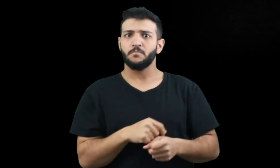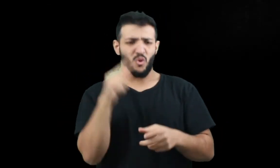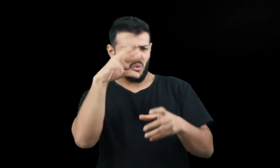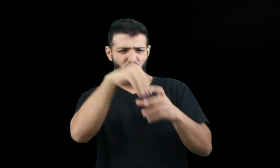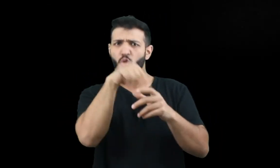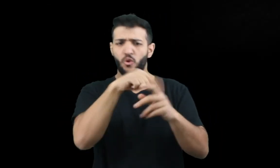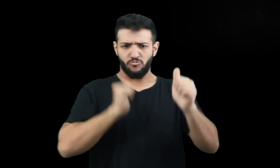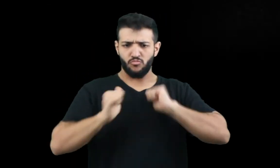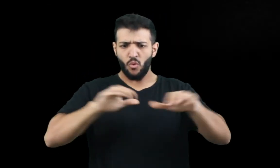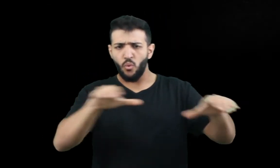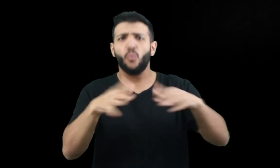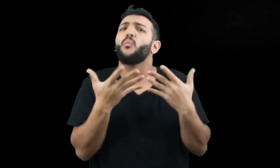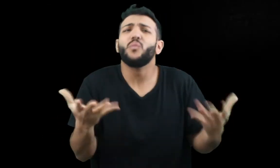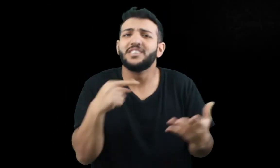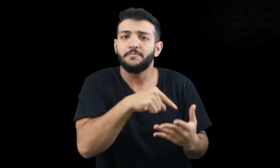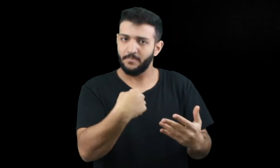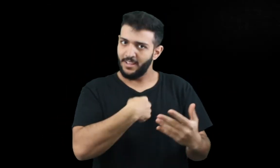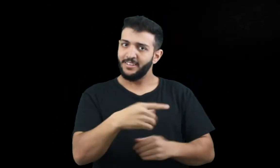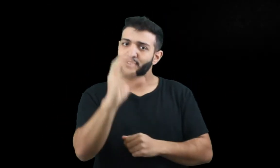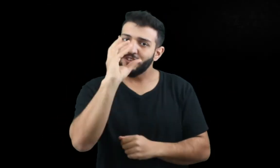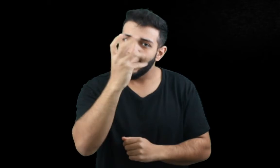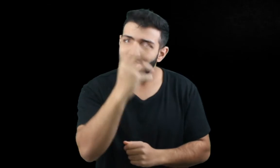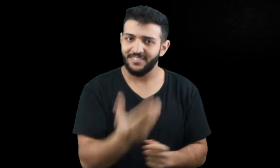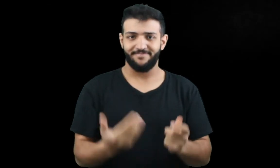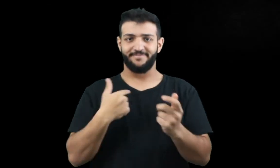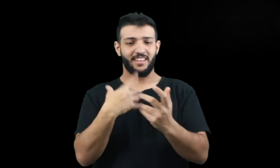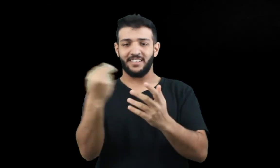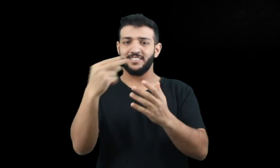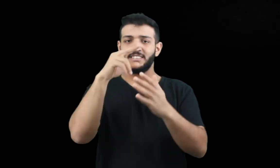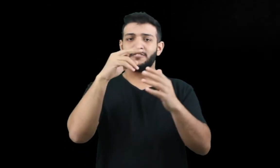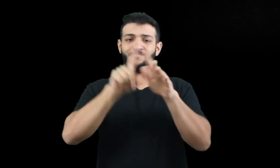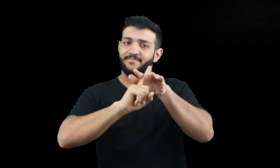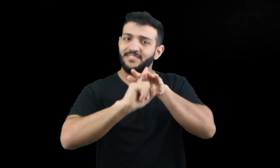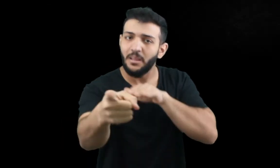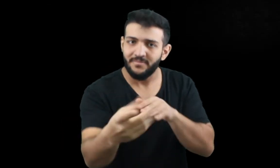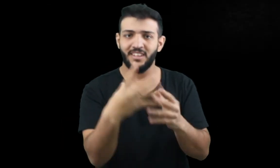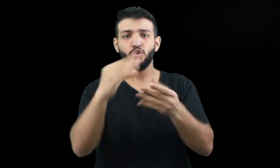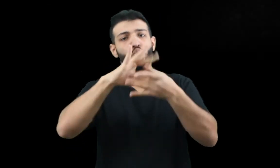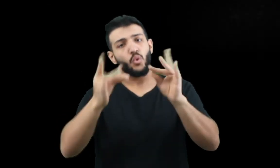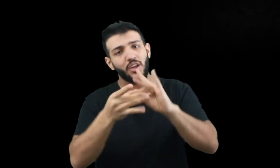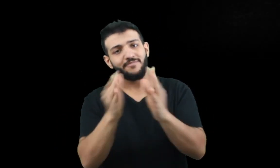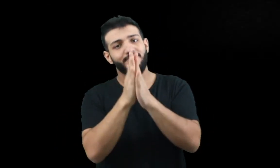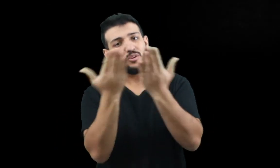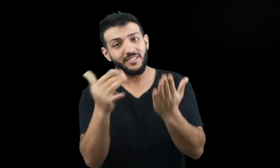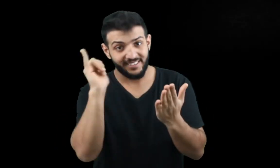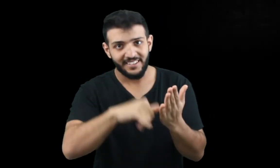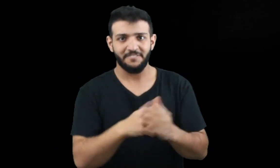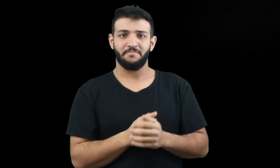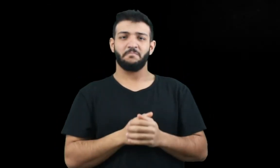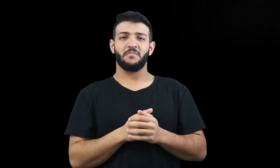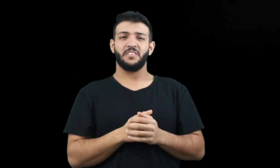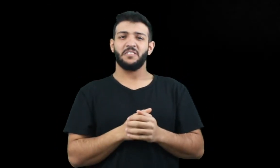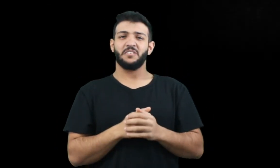My character was a clown who had escaped from a storybook.